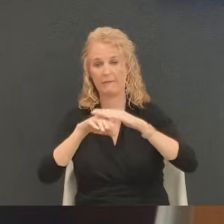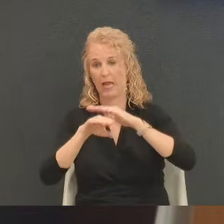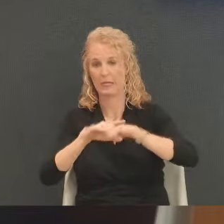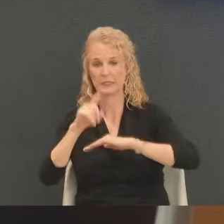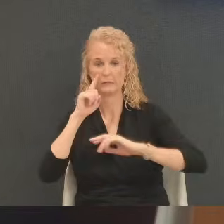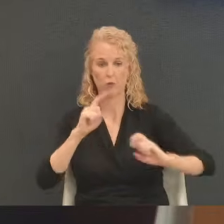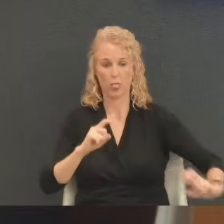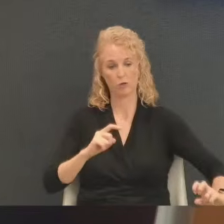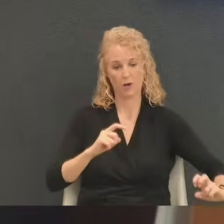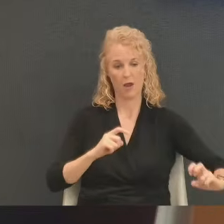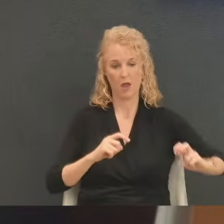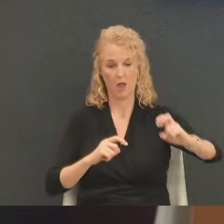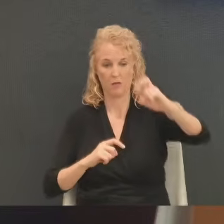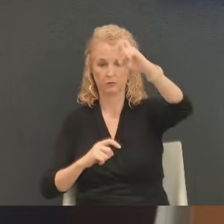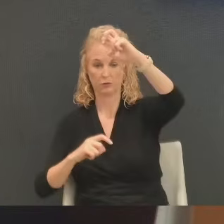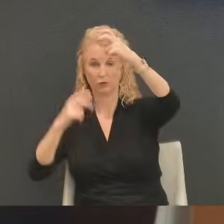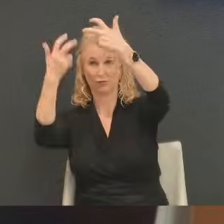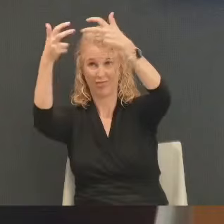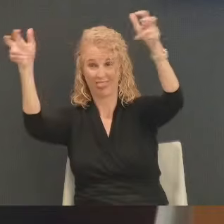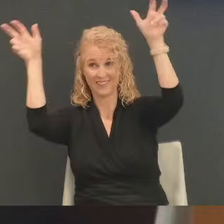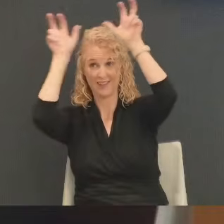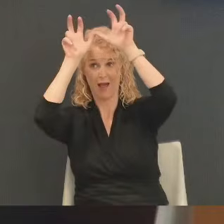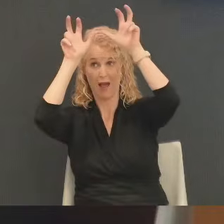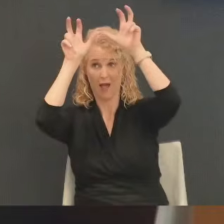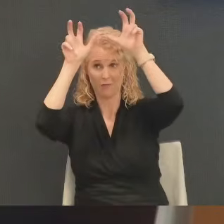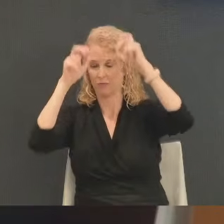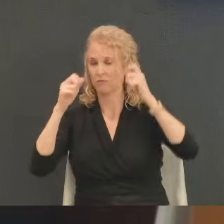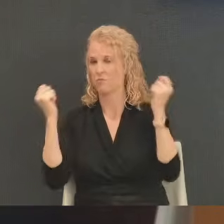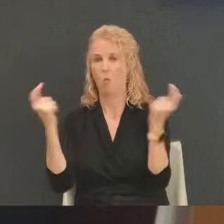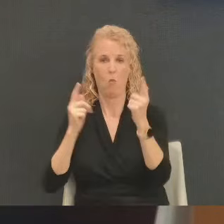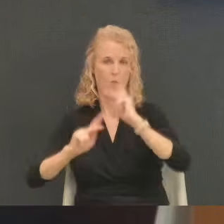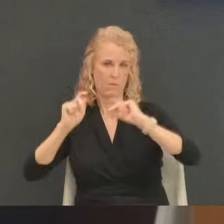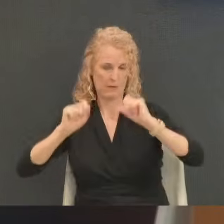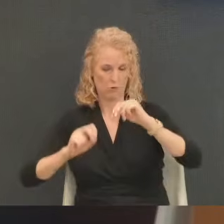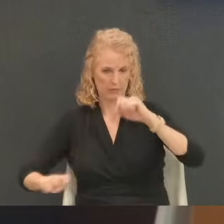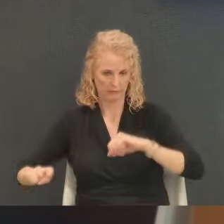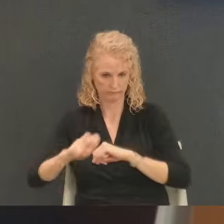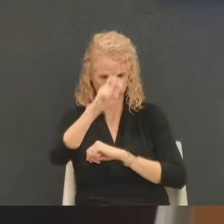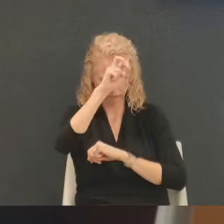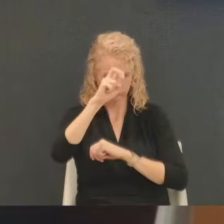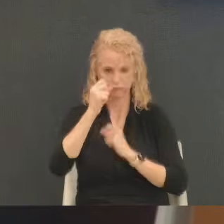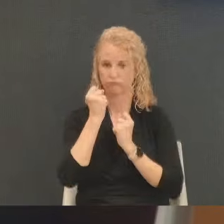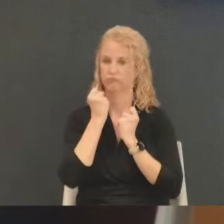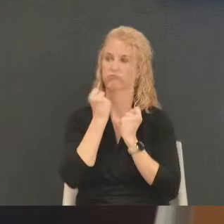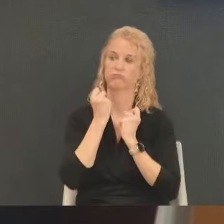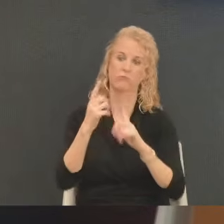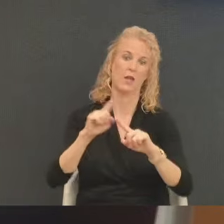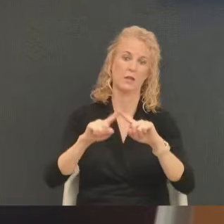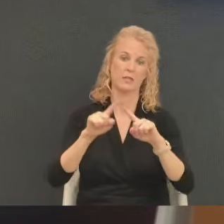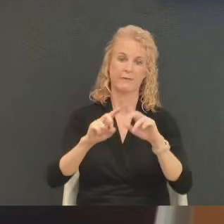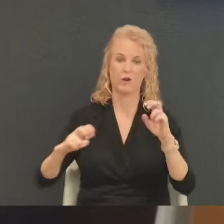up to the canopy up to the canopy section. Um, again, there's multiple escalators in play here,